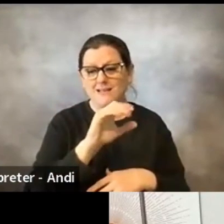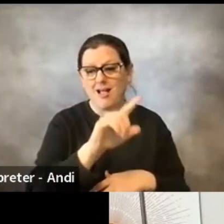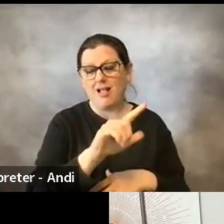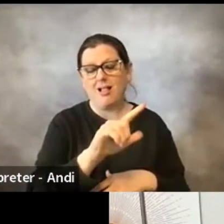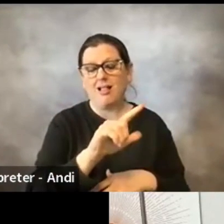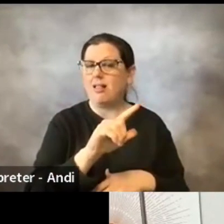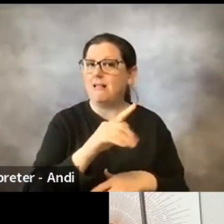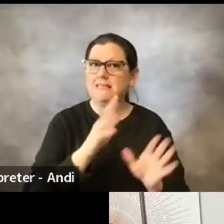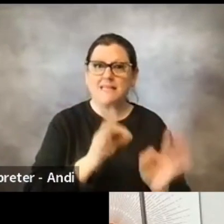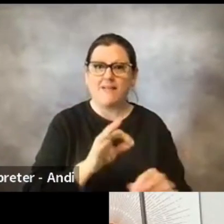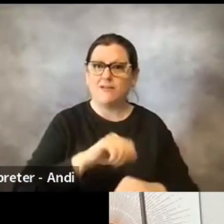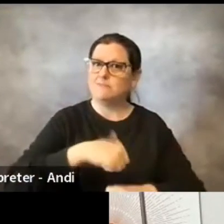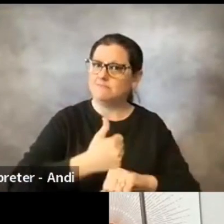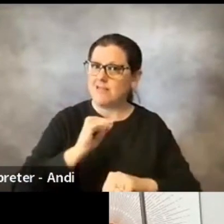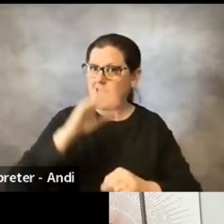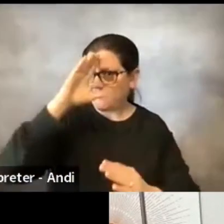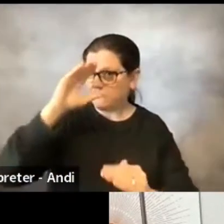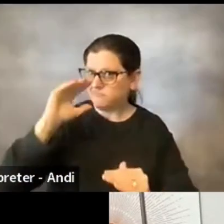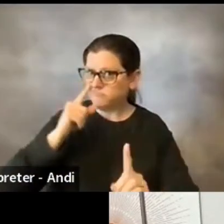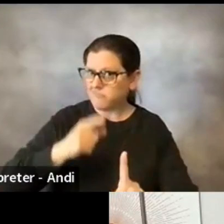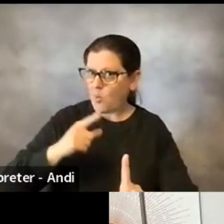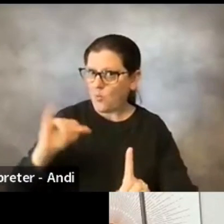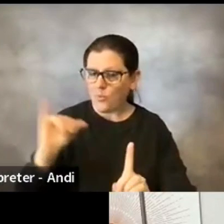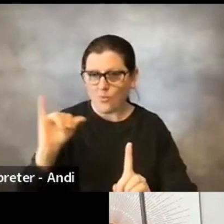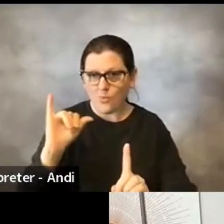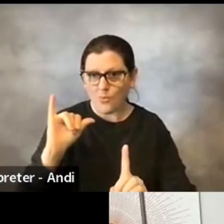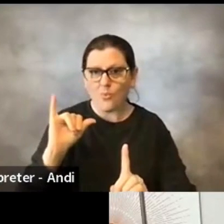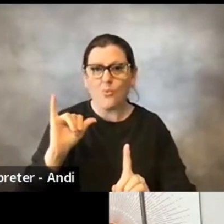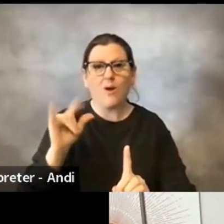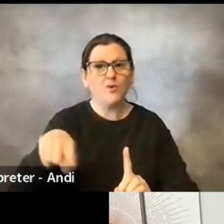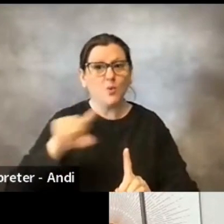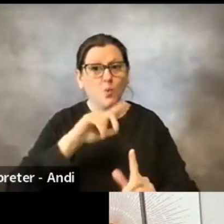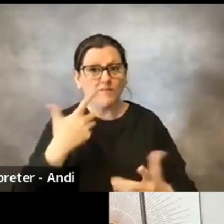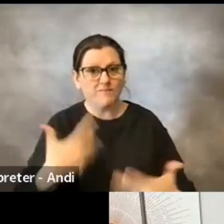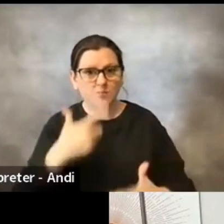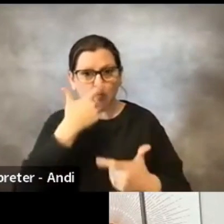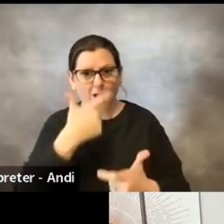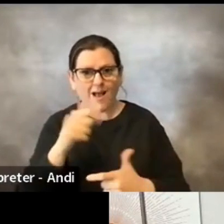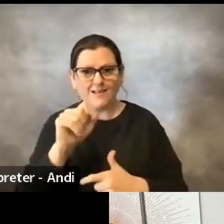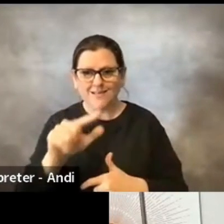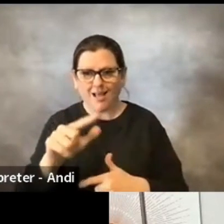I think met for those of you who've watched ACL over the past several years, you see them